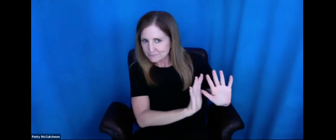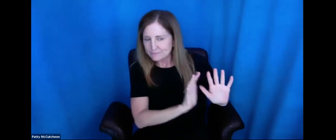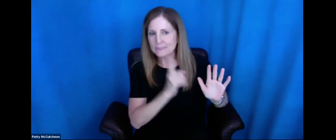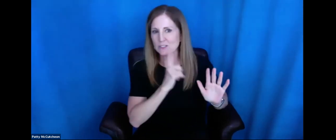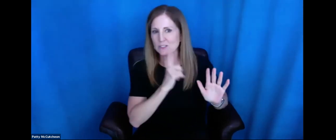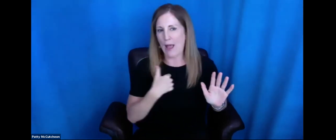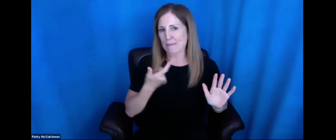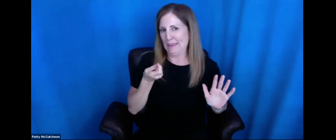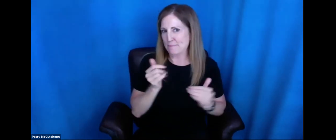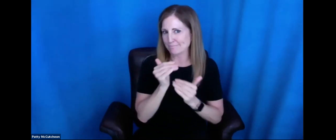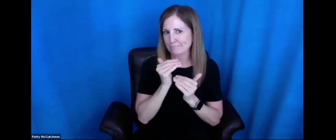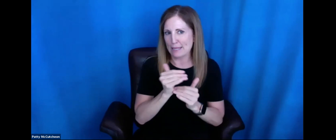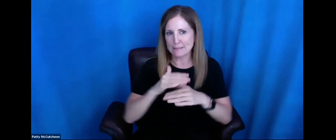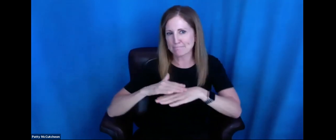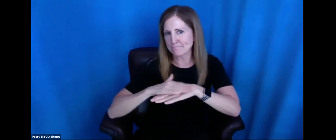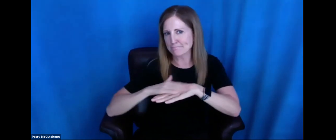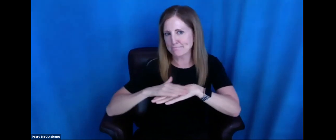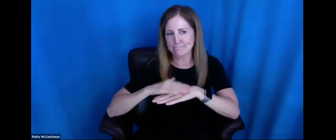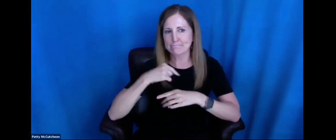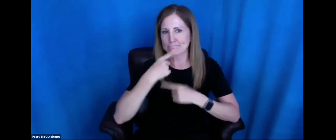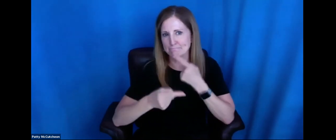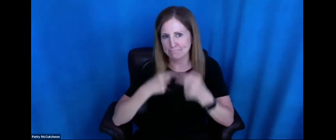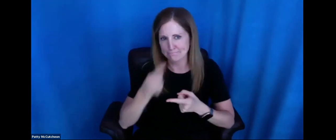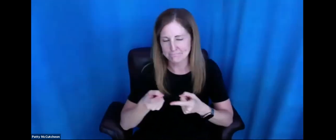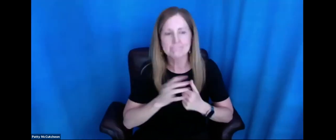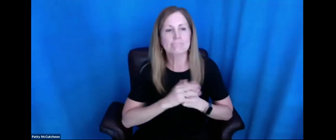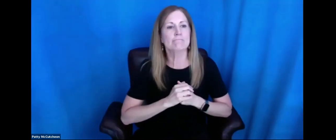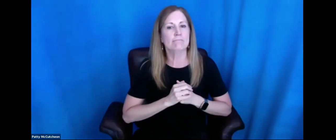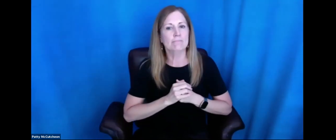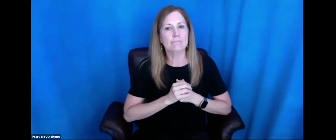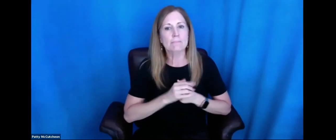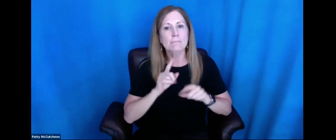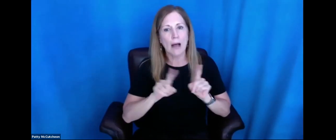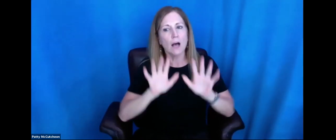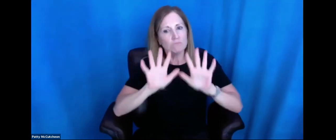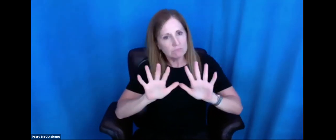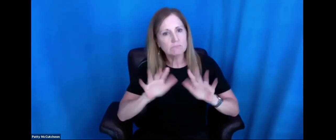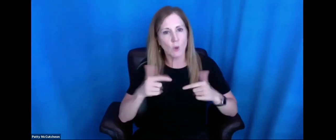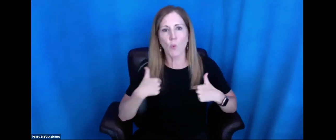things I can get specific about, other than that we are -- we have absolutely and for a long time